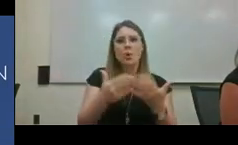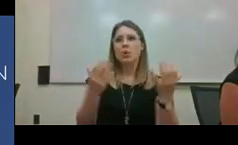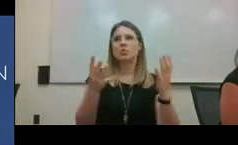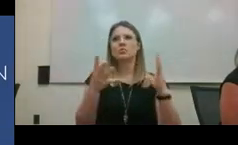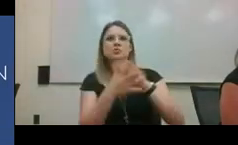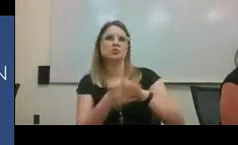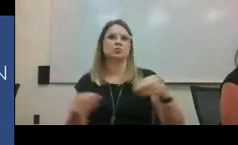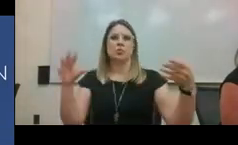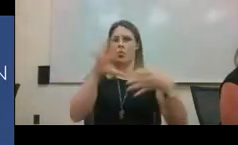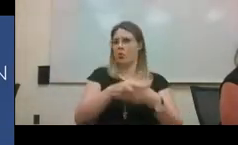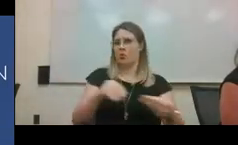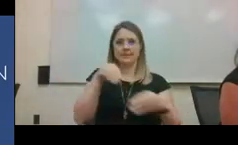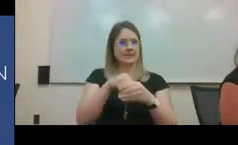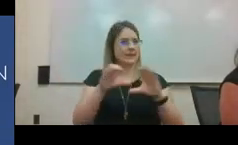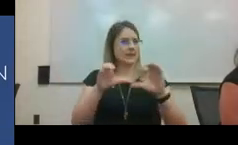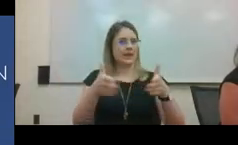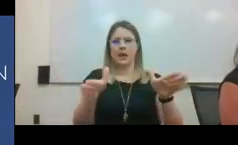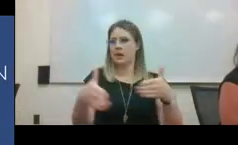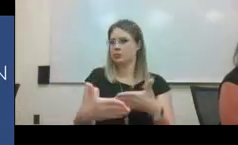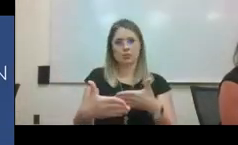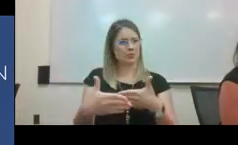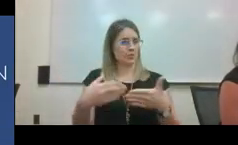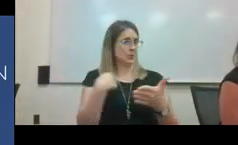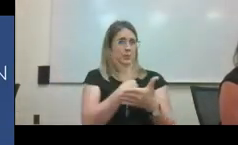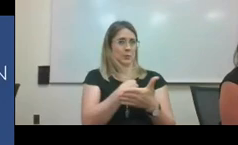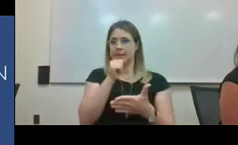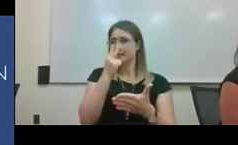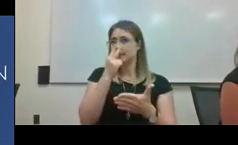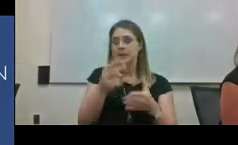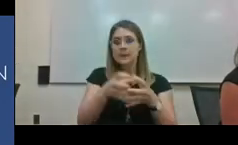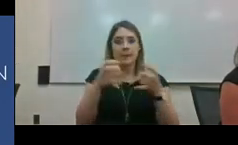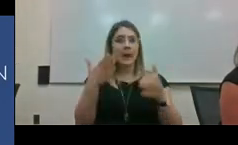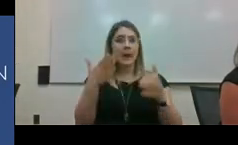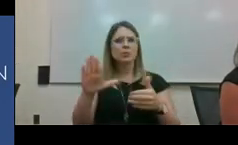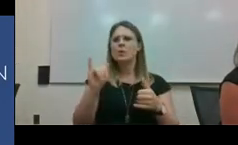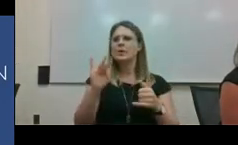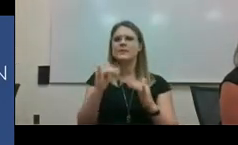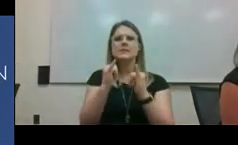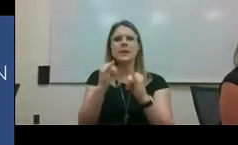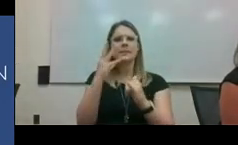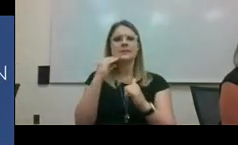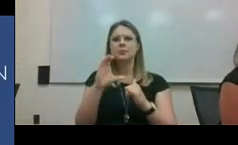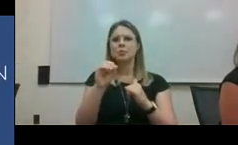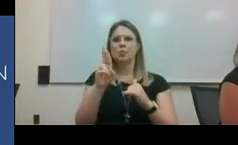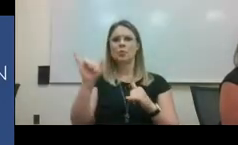And that teachers or students talk to us about. I don't know, that was current experience but I definitely think yet.